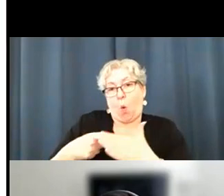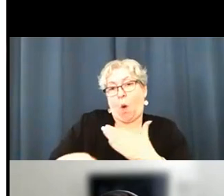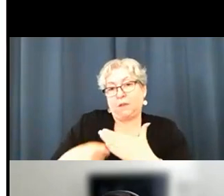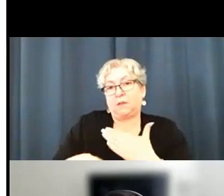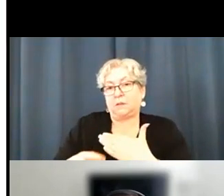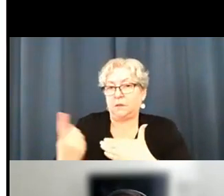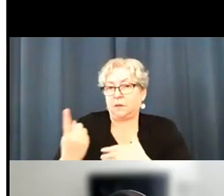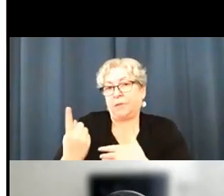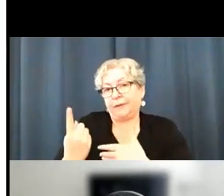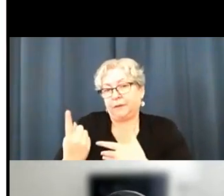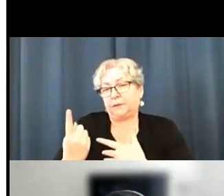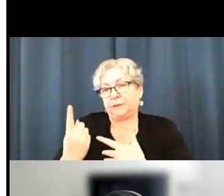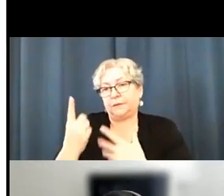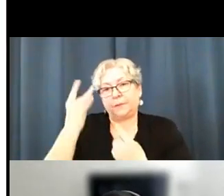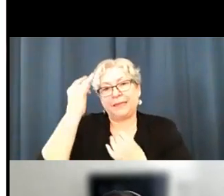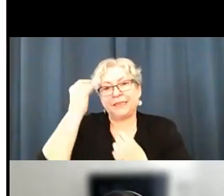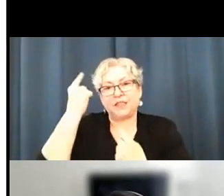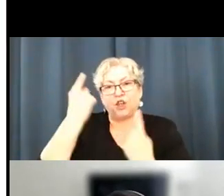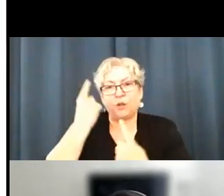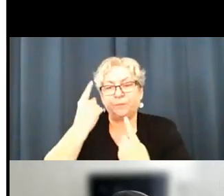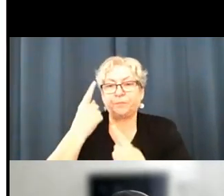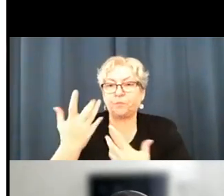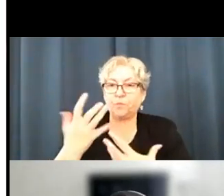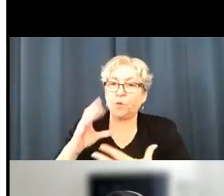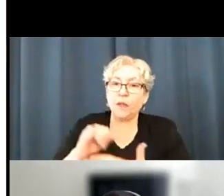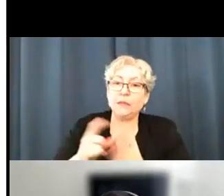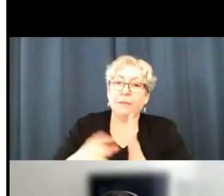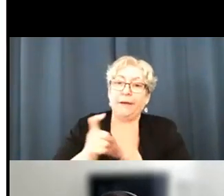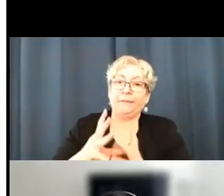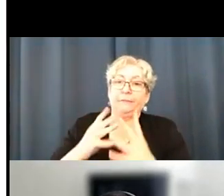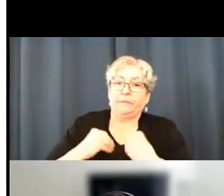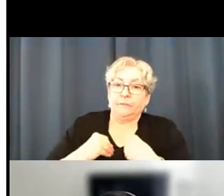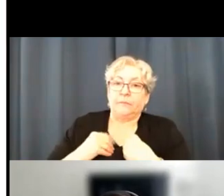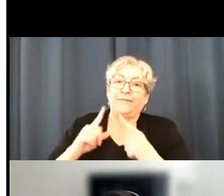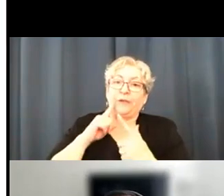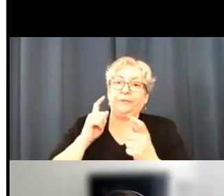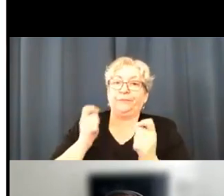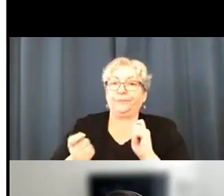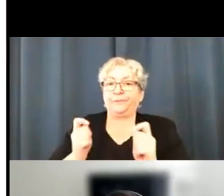and so we wanna do what you can do. And sometimes you have to make compromises if you don't have the funding